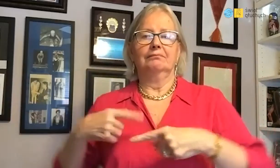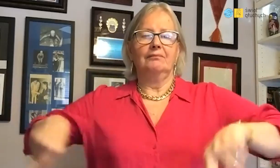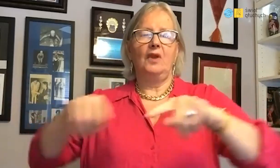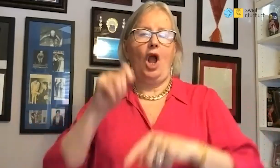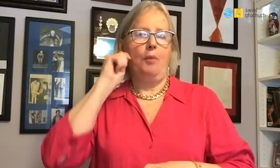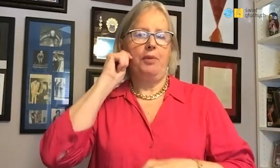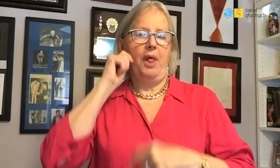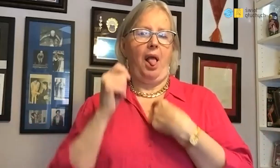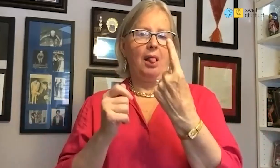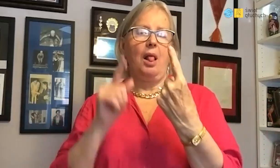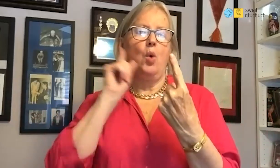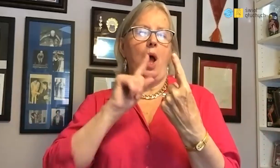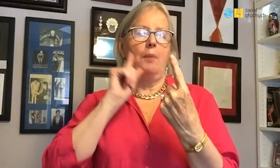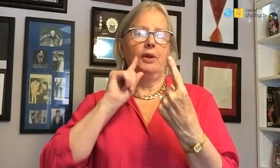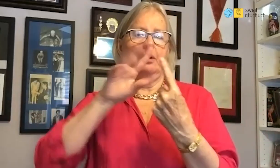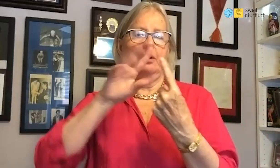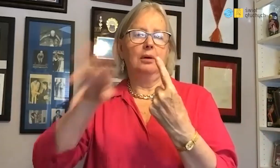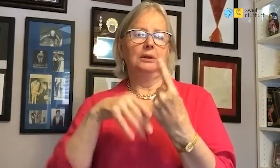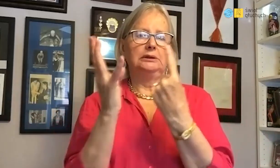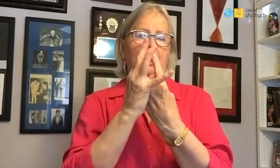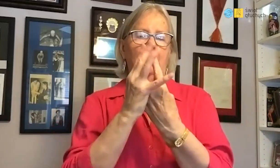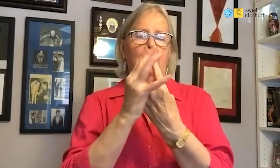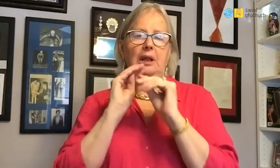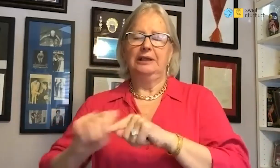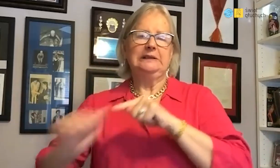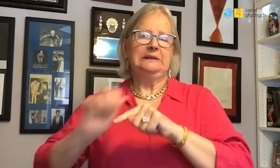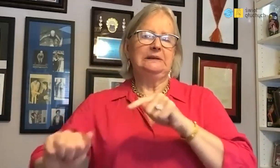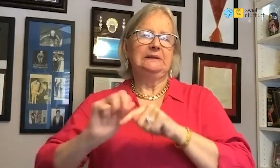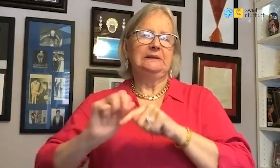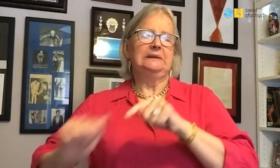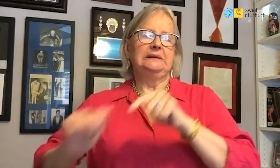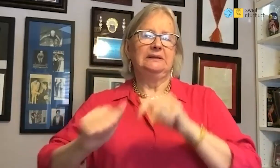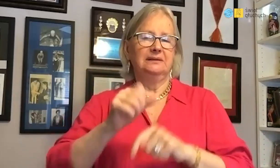Coach trained us from morning to evening.